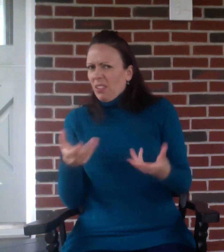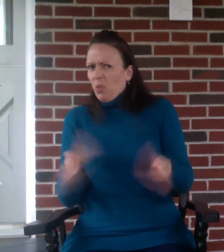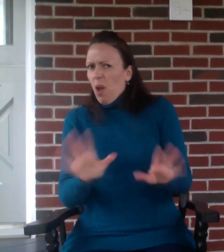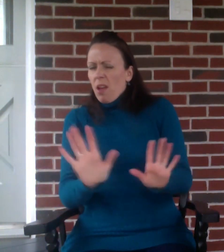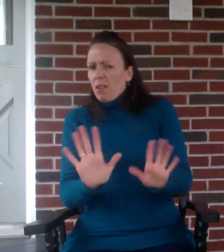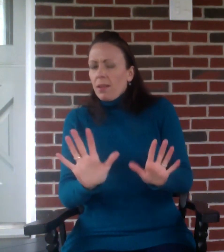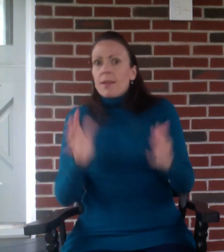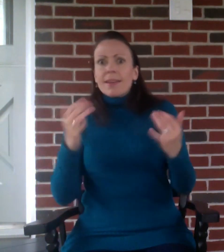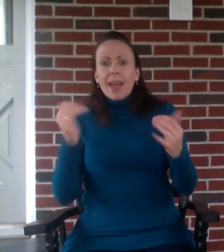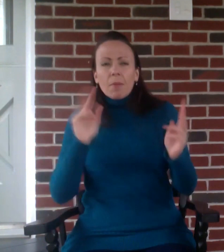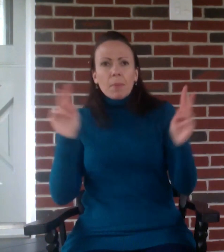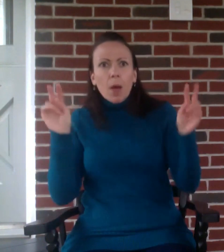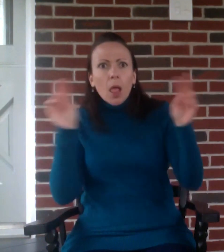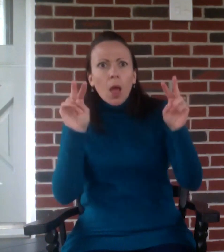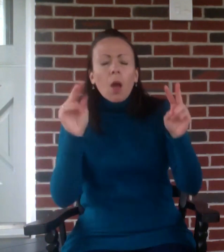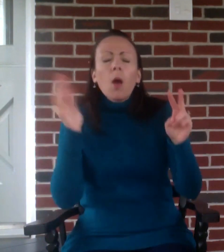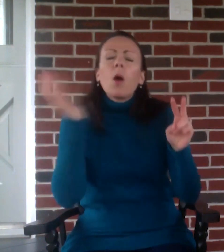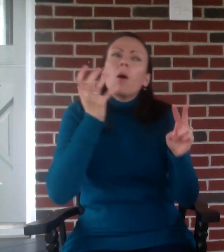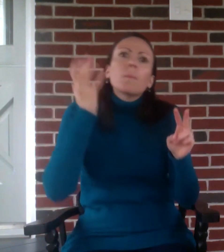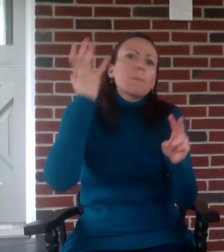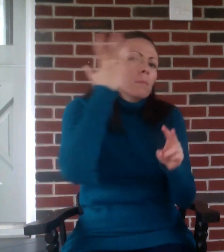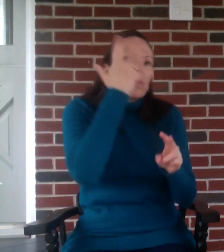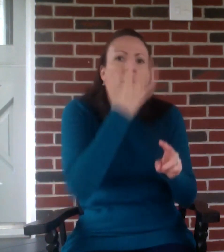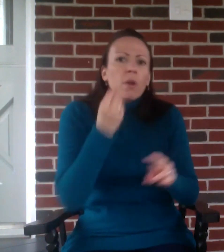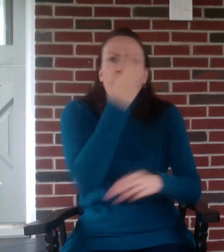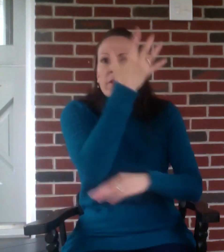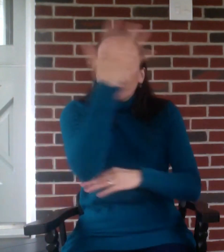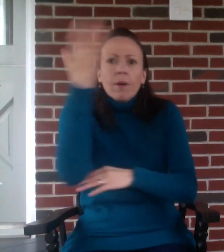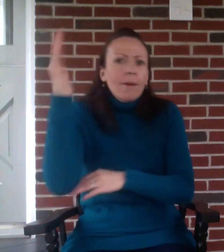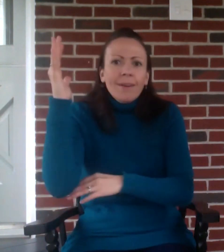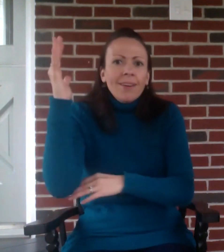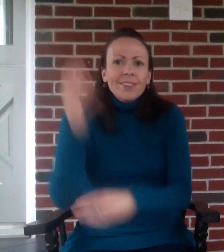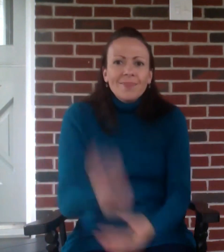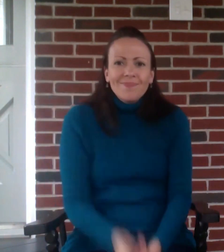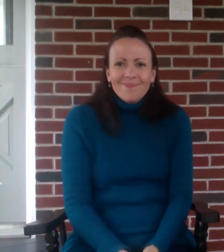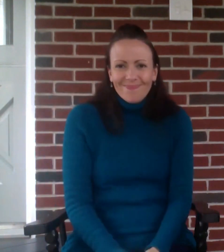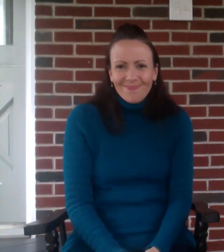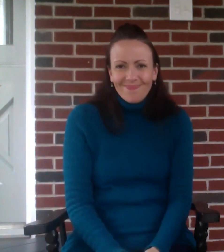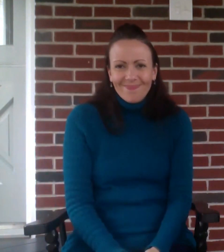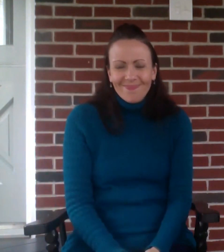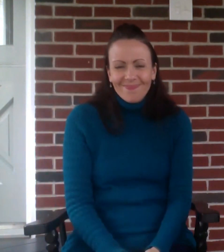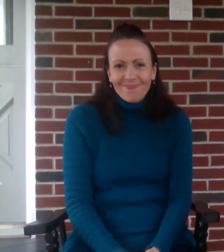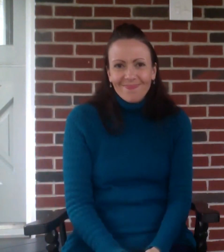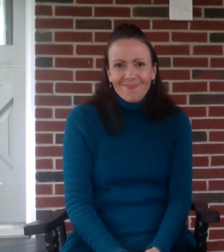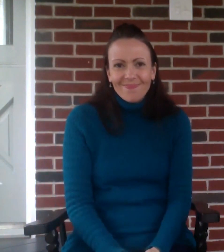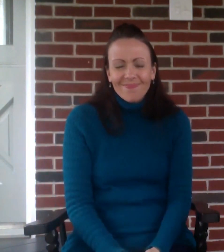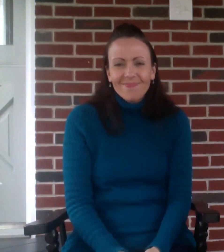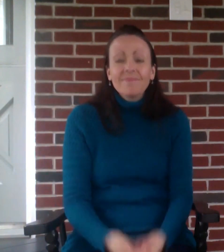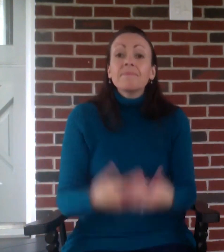So with it being spring, boys and girls, it can look rainy. It's actually very rainy at our house right now.